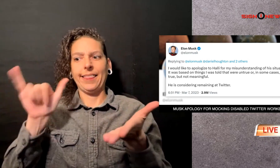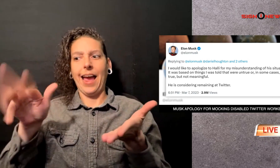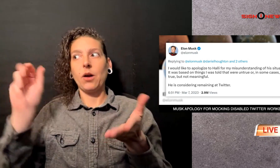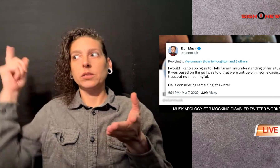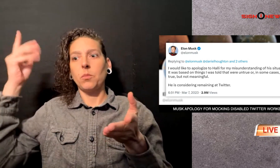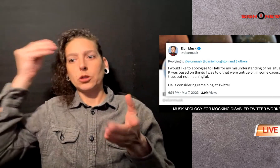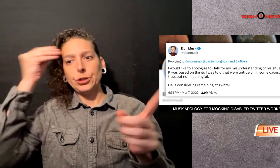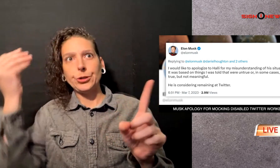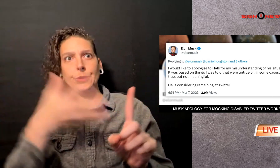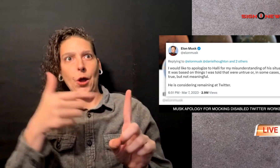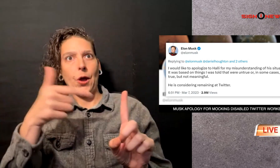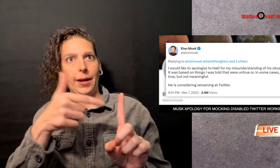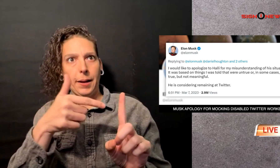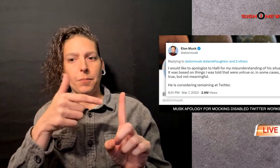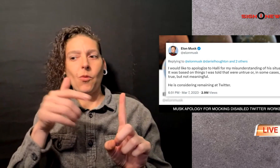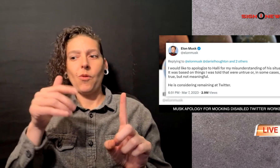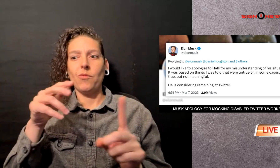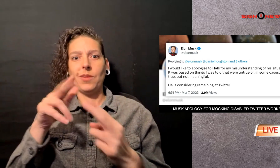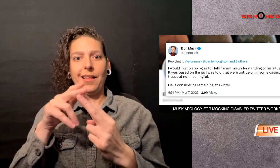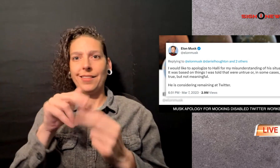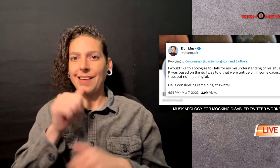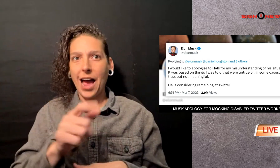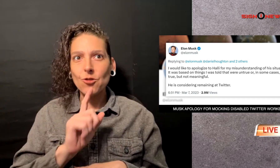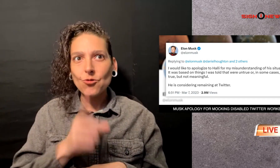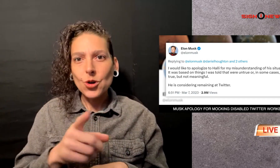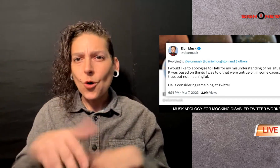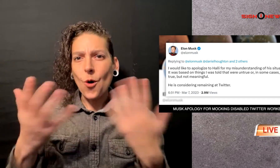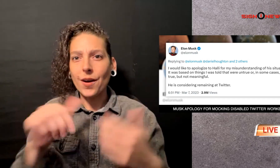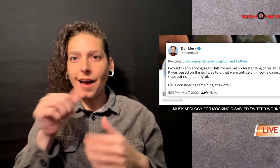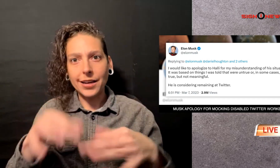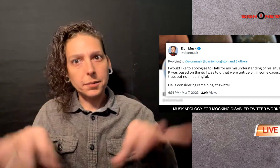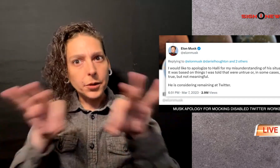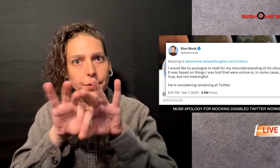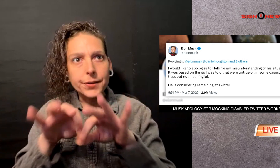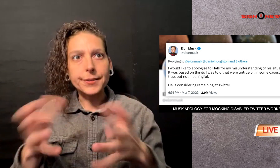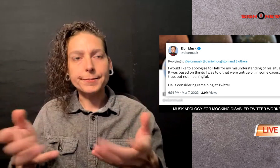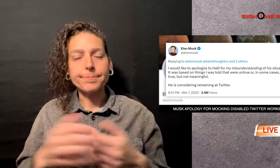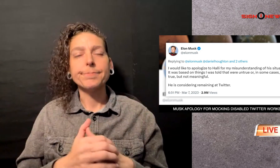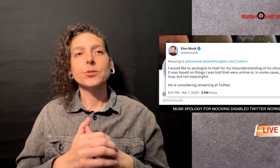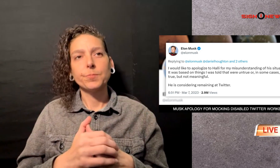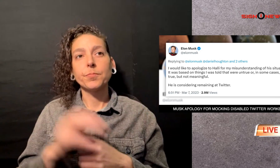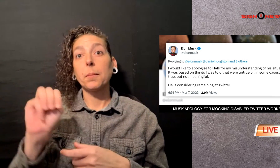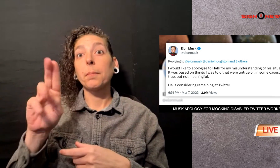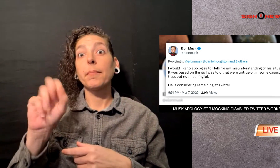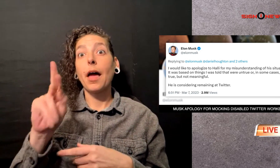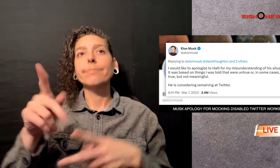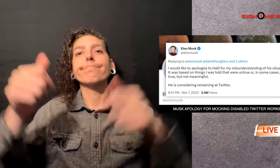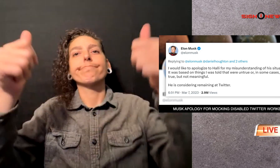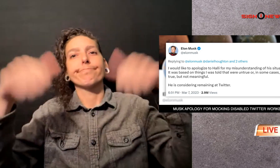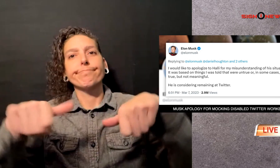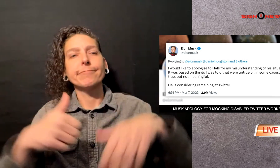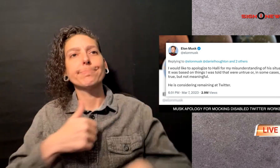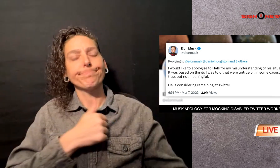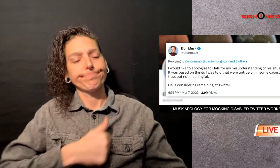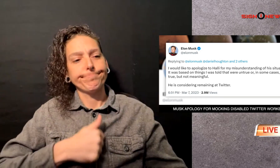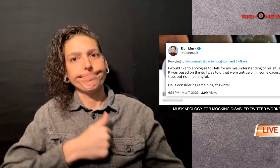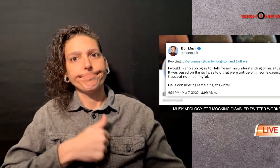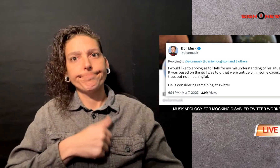that were either untrue or not important Musk posted his apology to Thorleifsson on Twitter